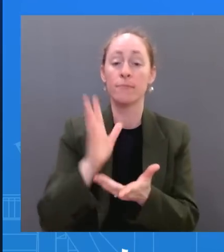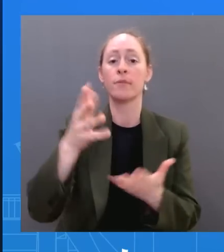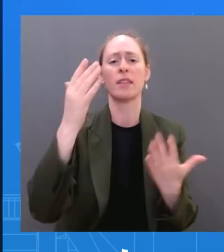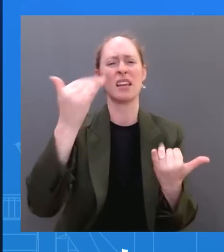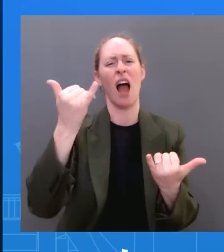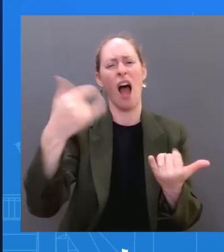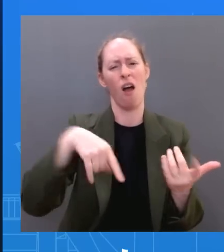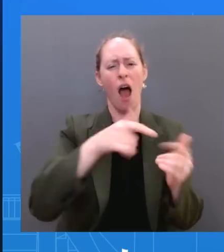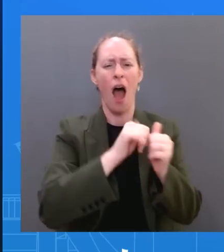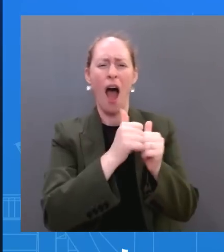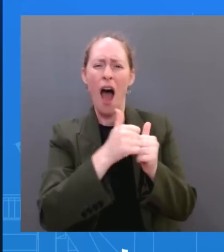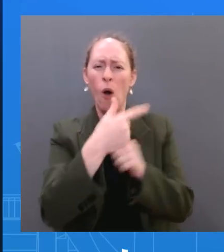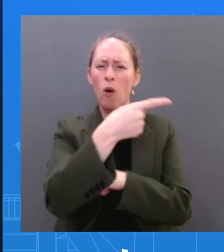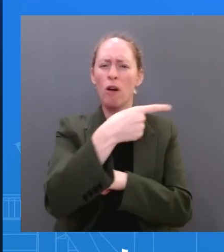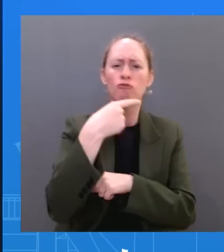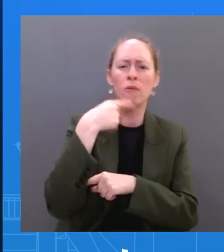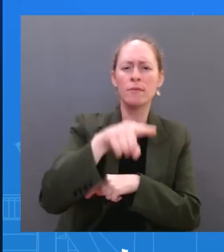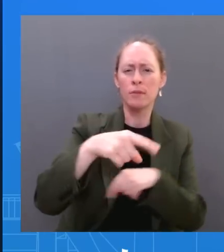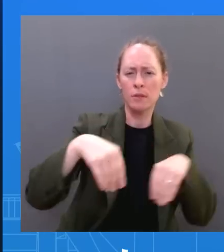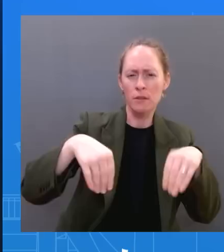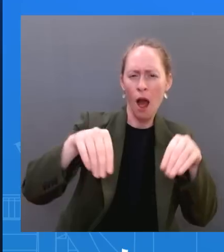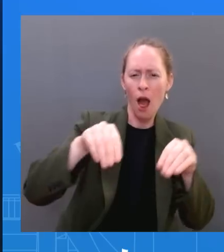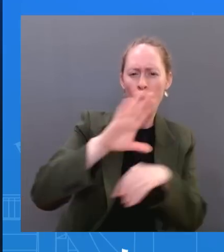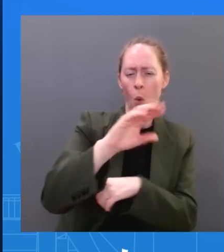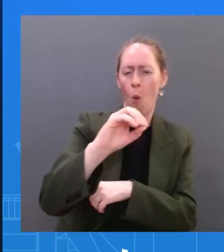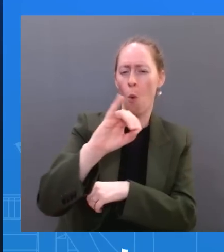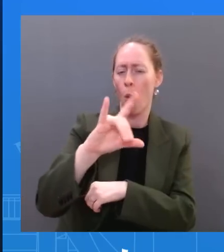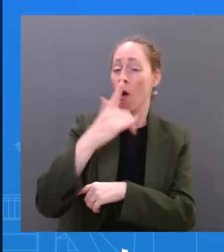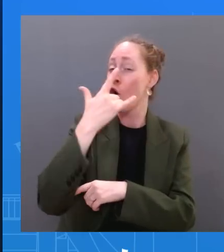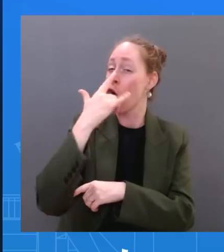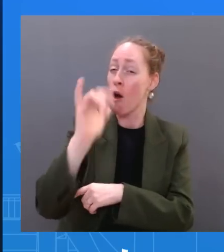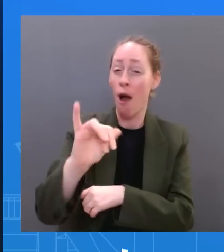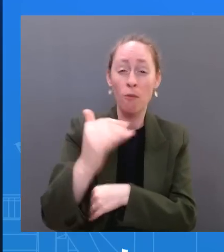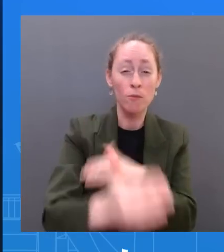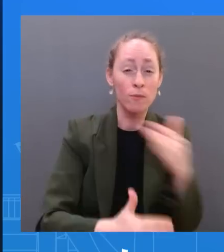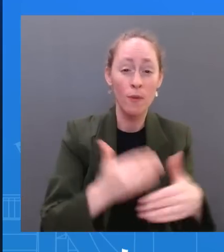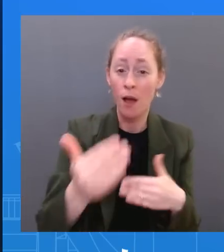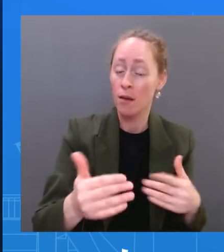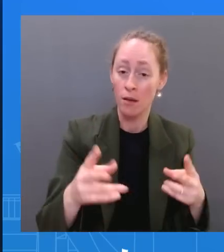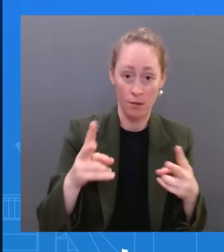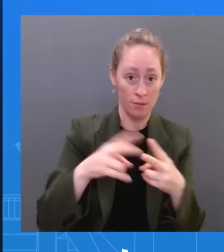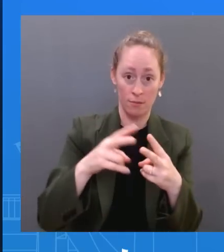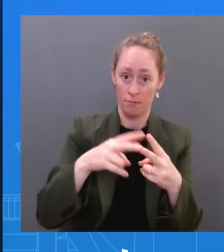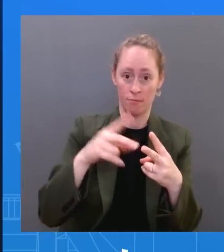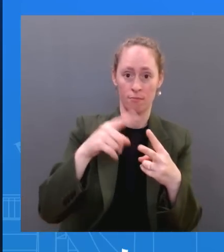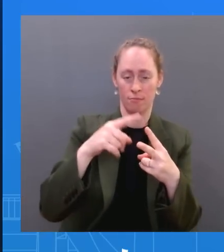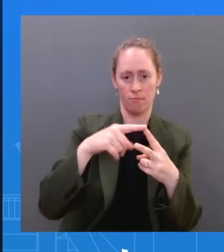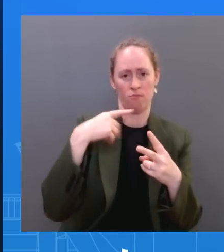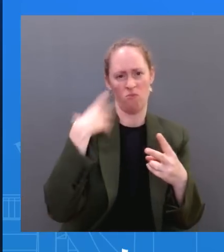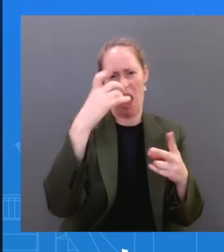One, reduce Putin's revenues. And, two, do so while imposing the minimum amount of harm